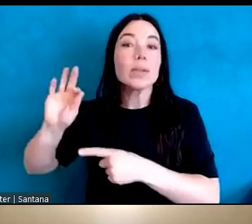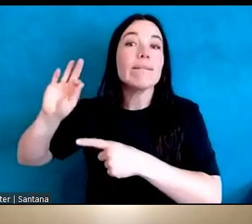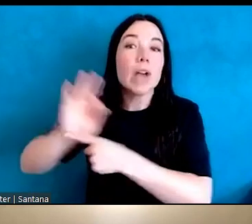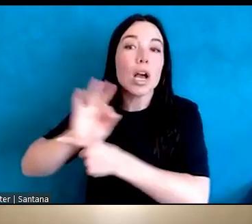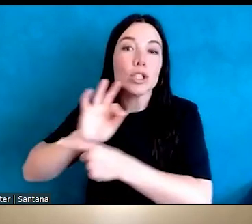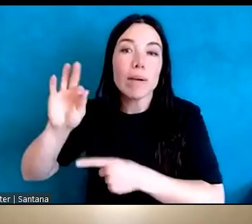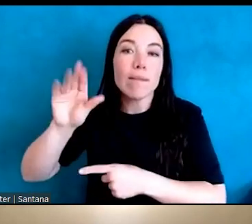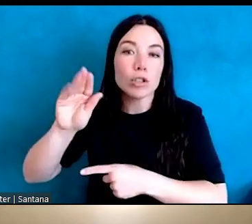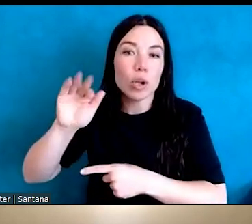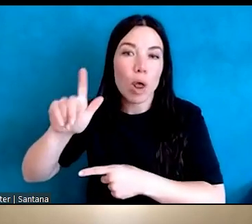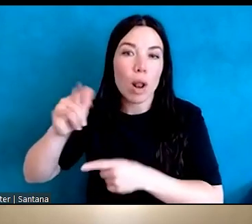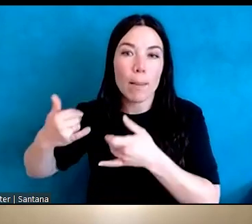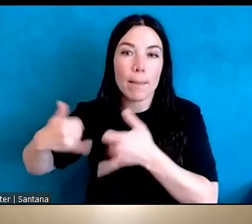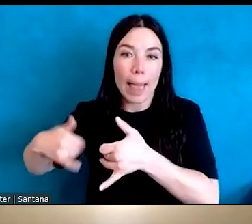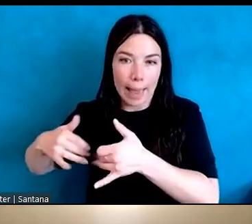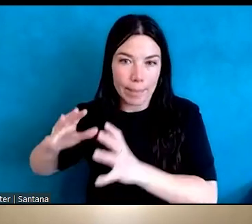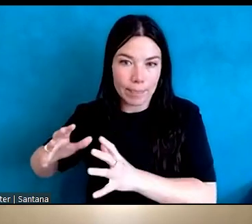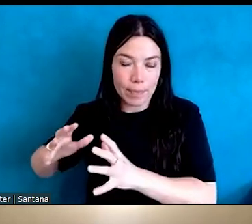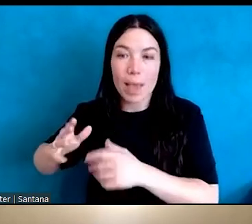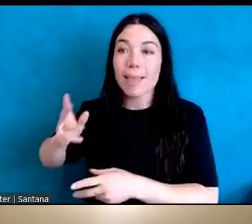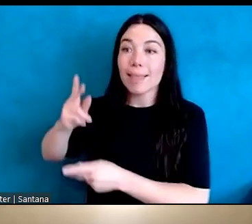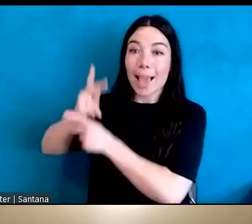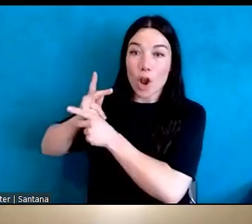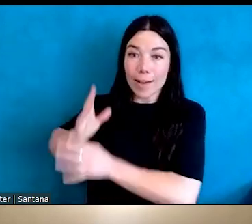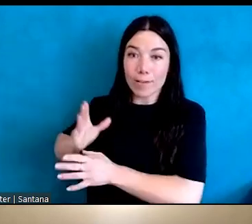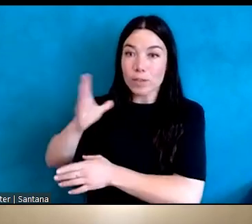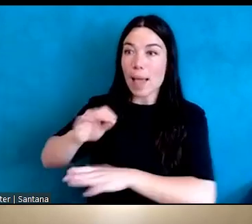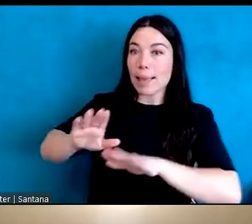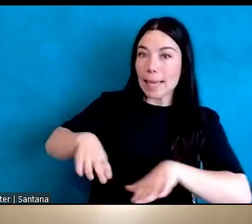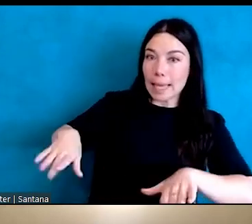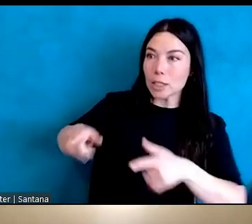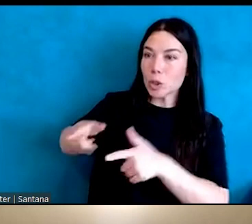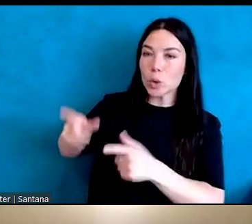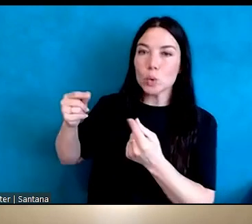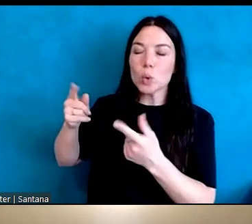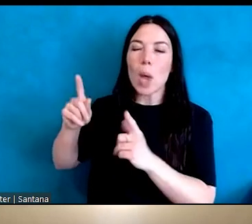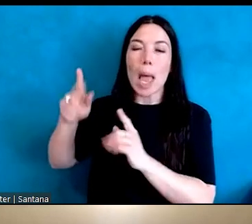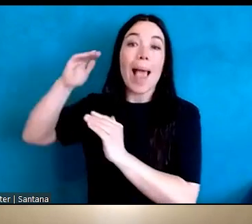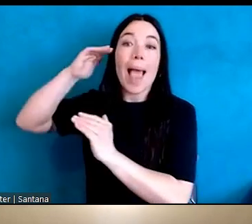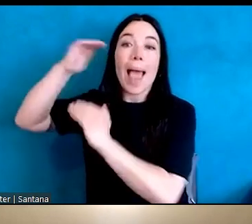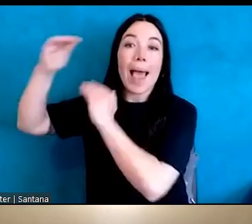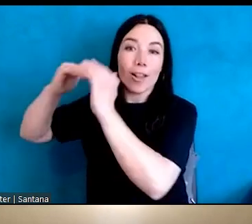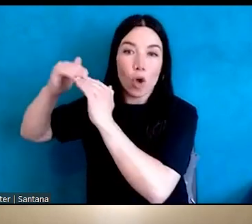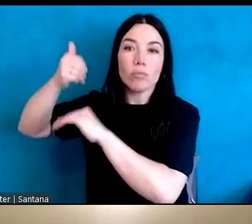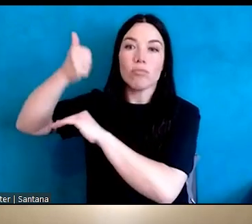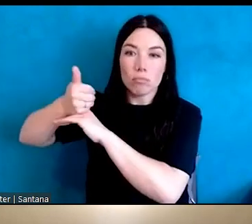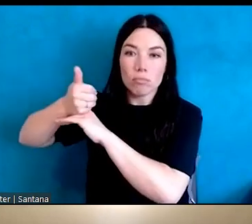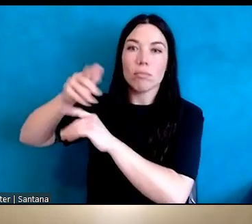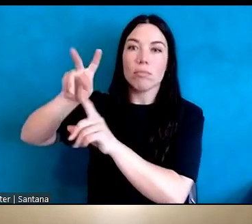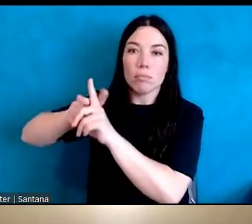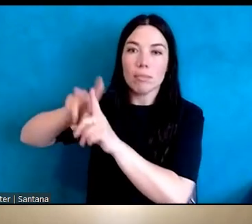the caregivers and the children were engaged in what we think of as adult defined tasks such as completing a puzzle.